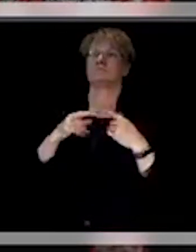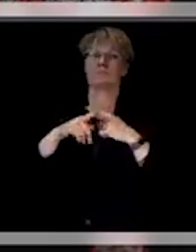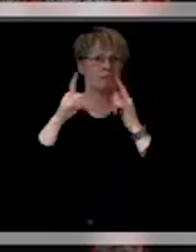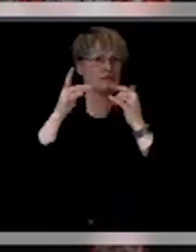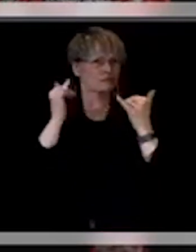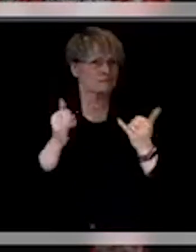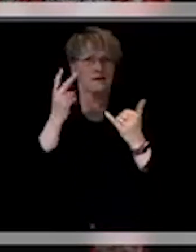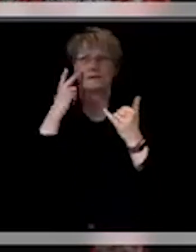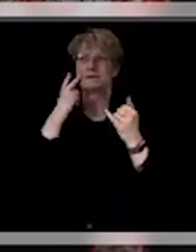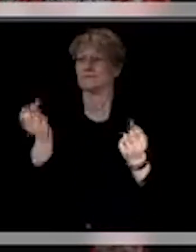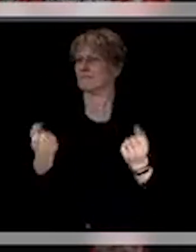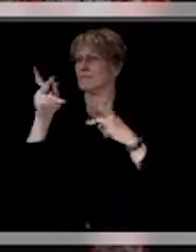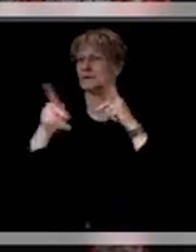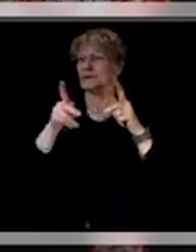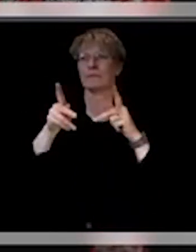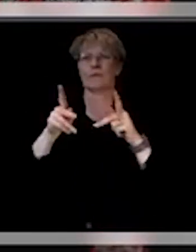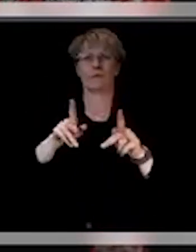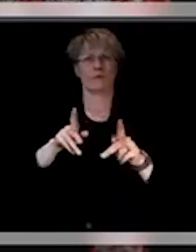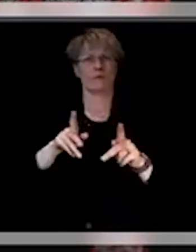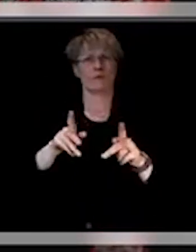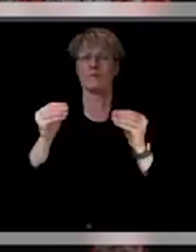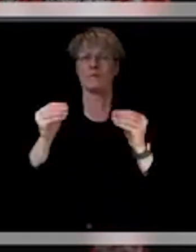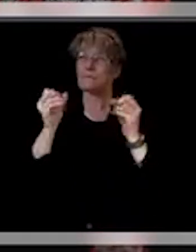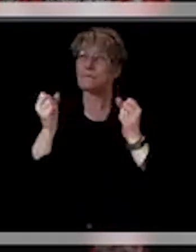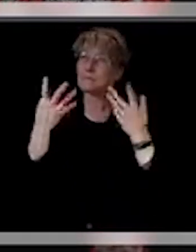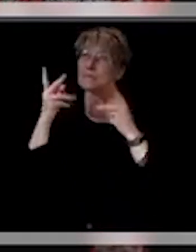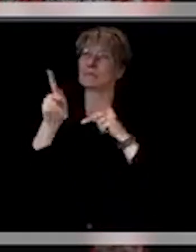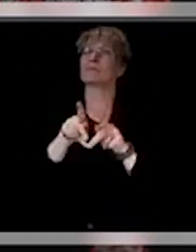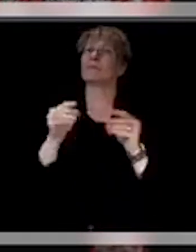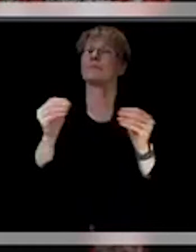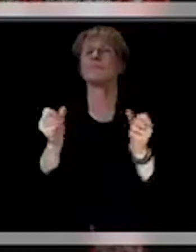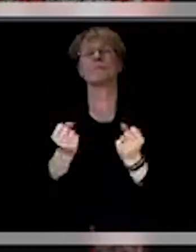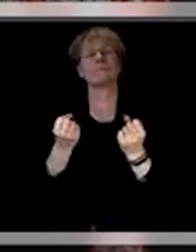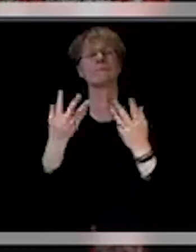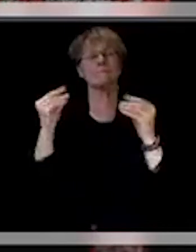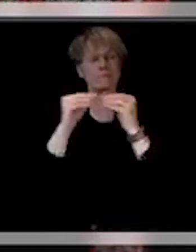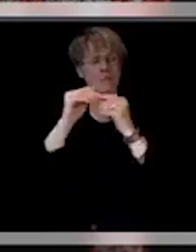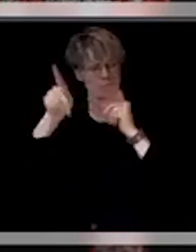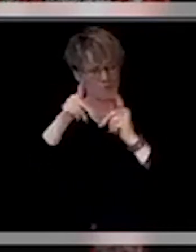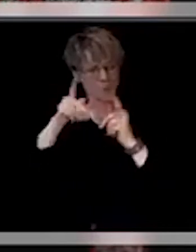we have seen how bad this virus is.